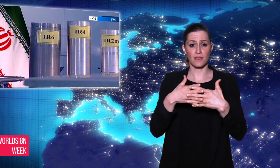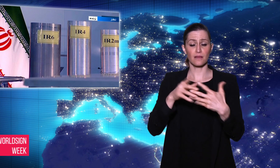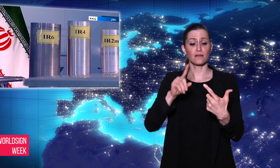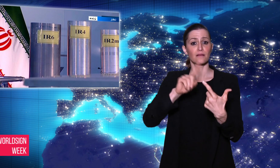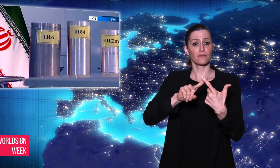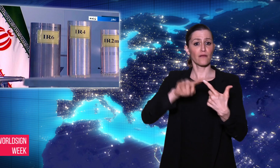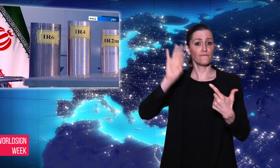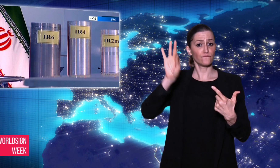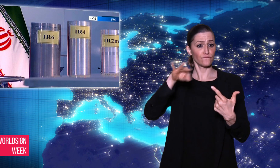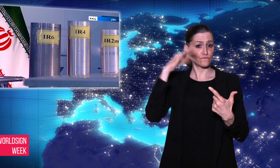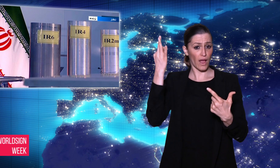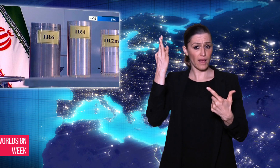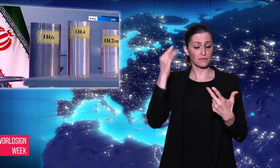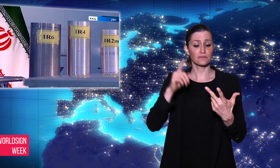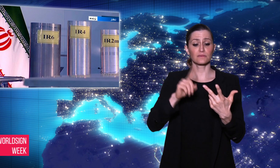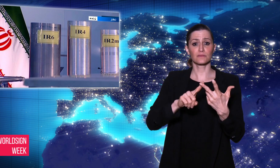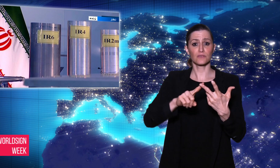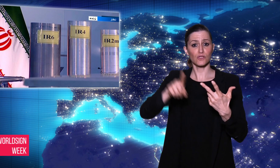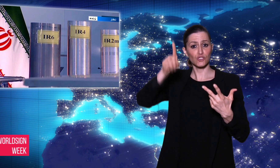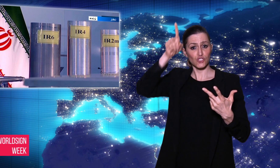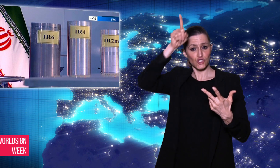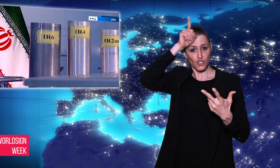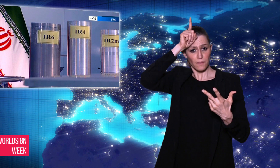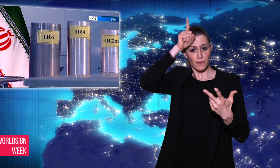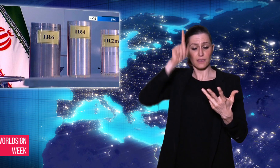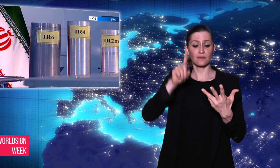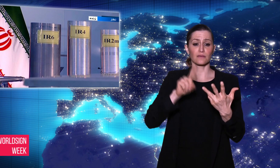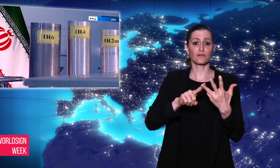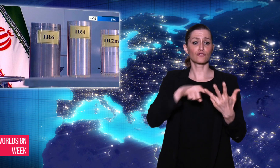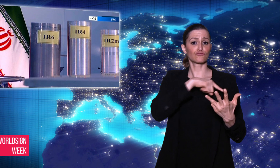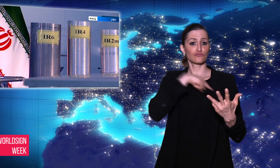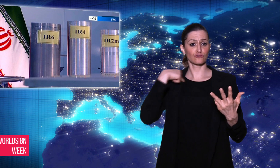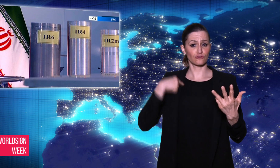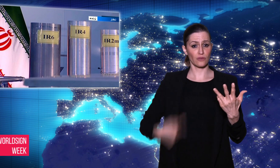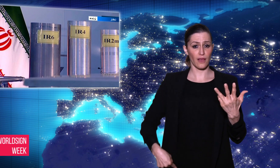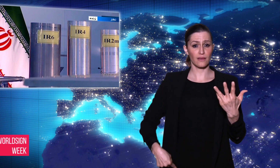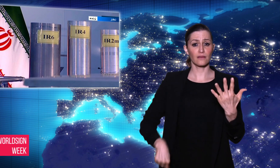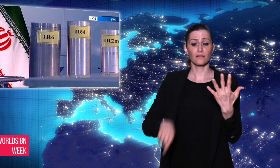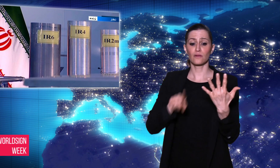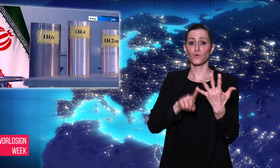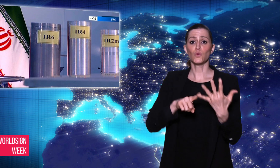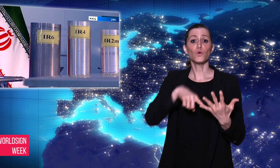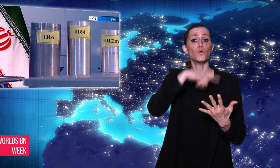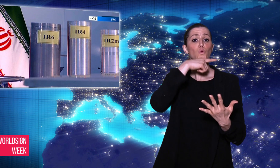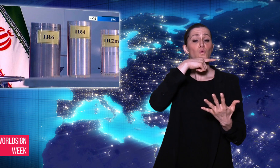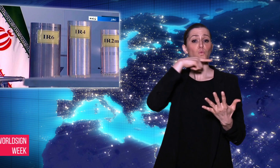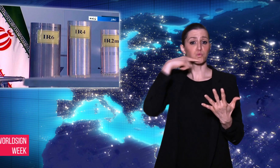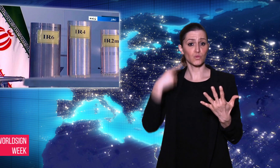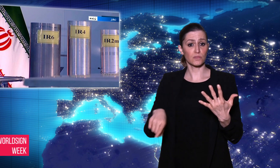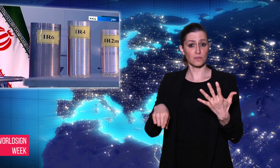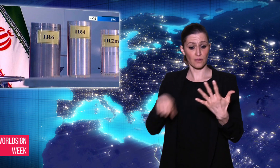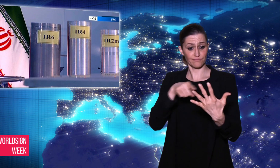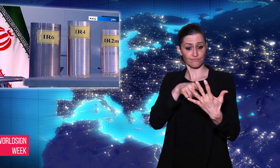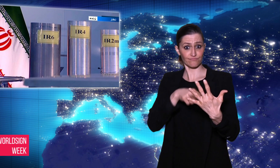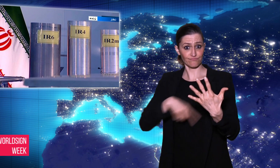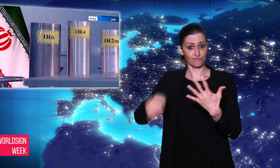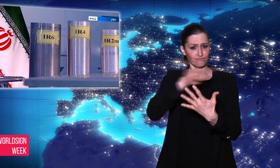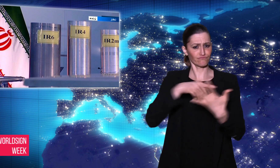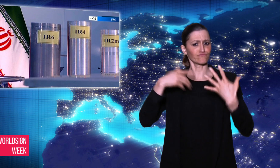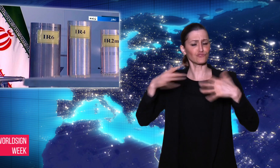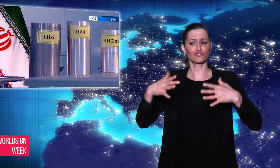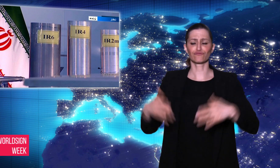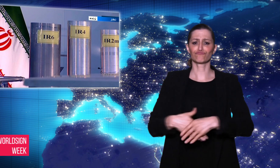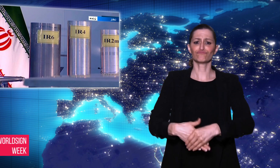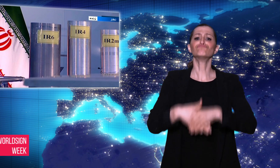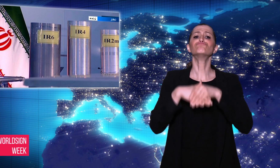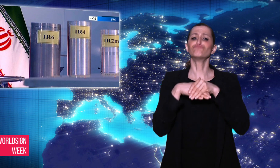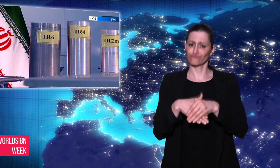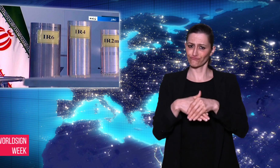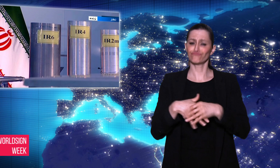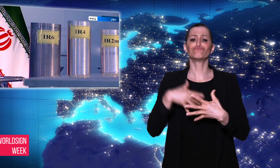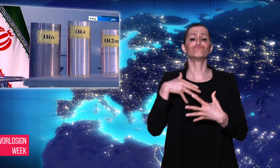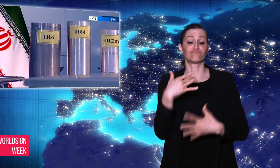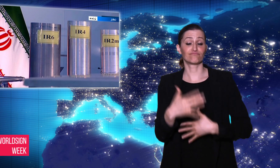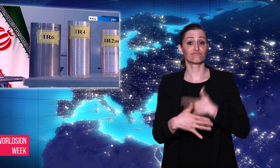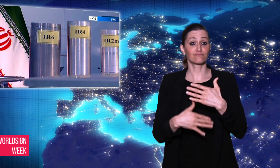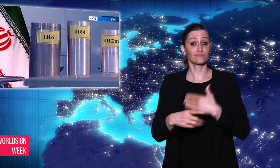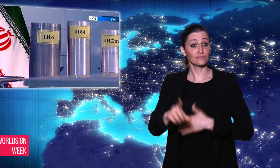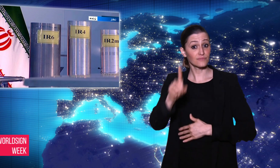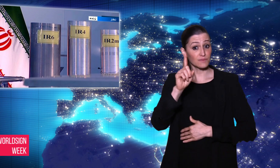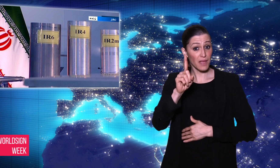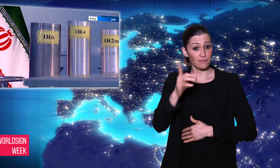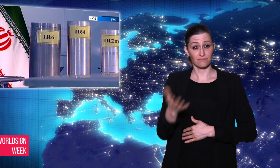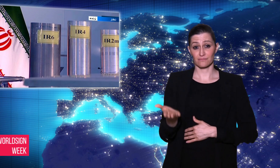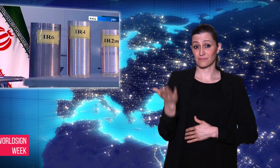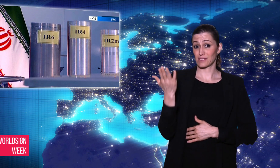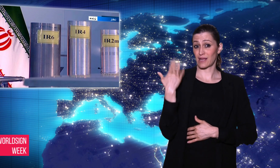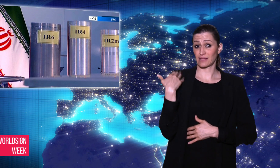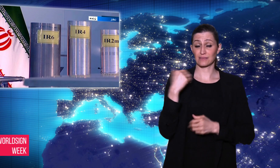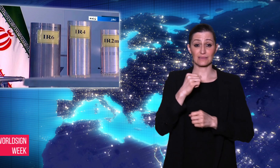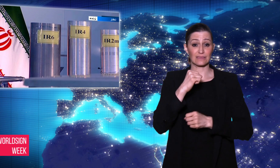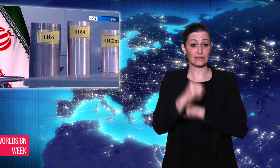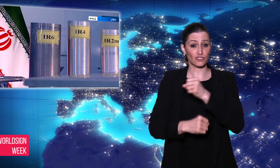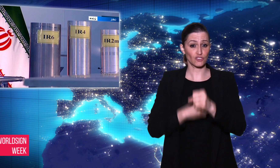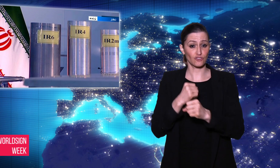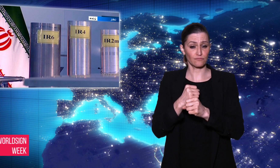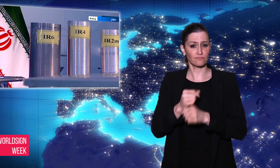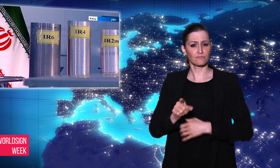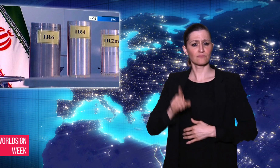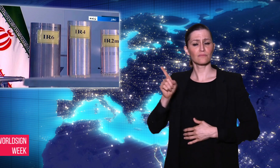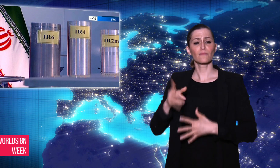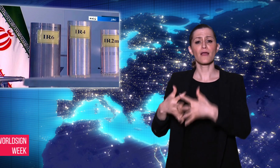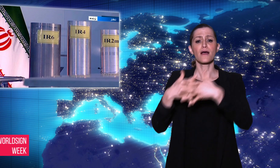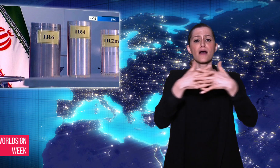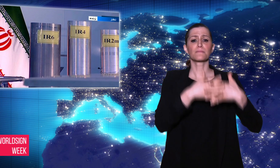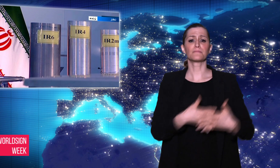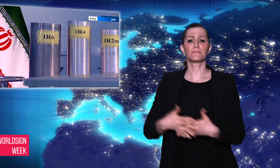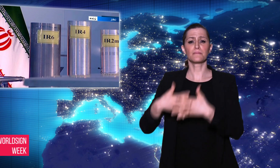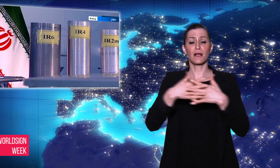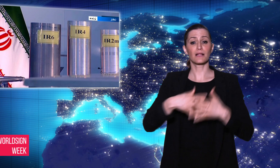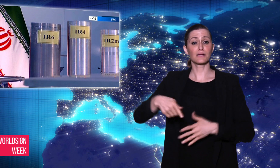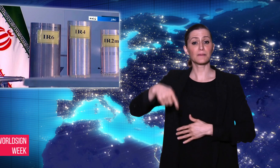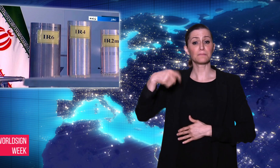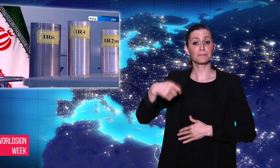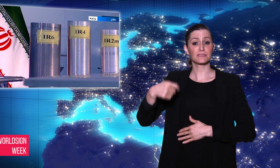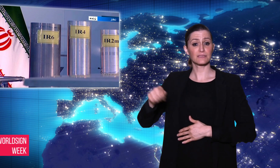signed with United States, France, Germany, China and Russia after US